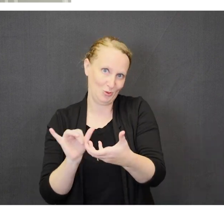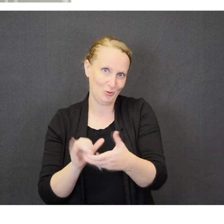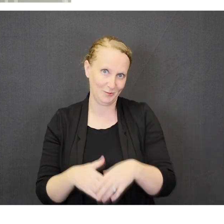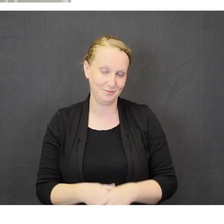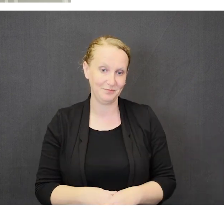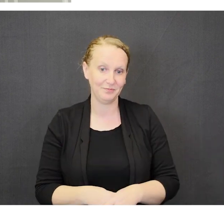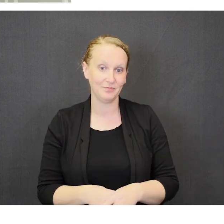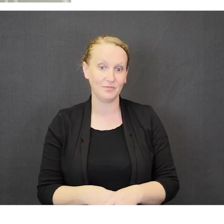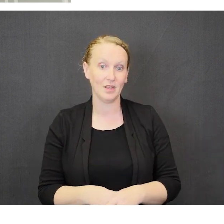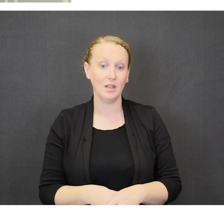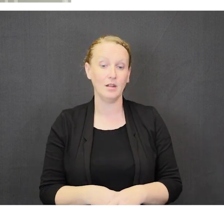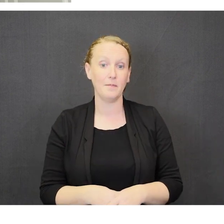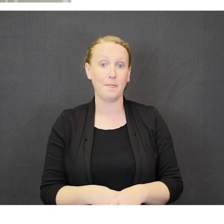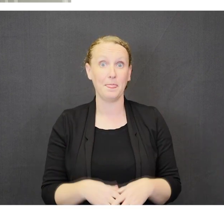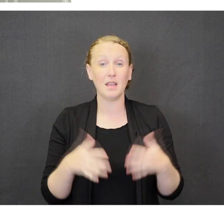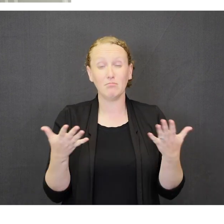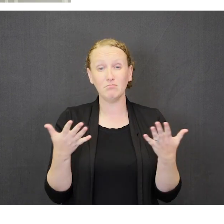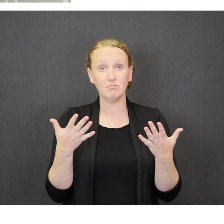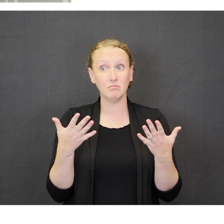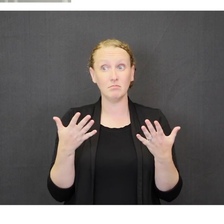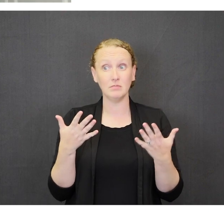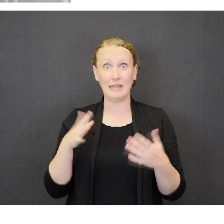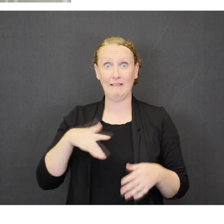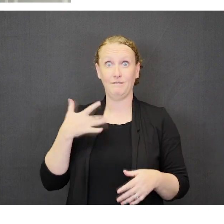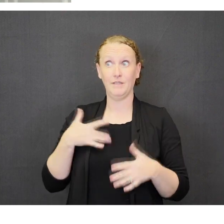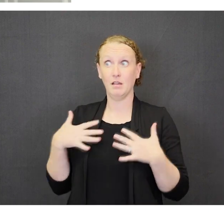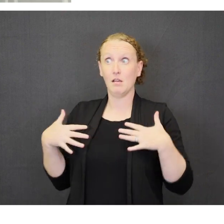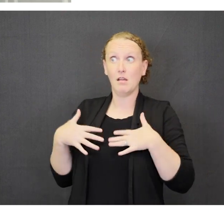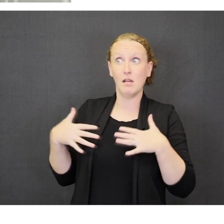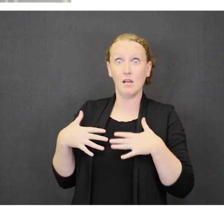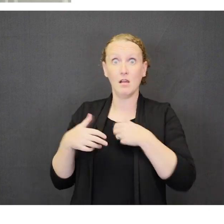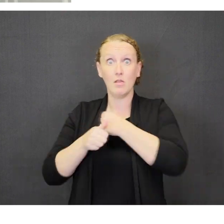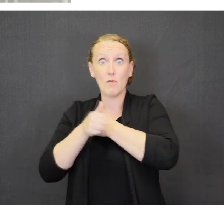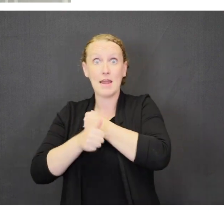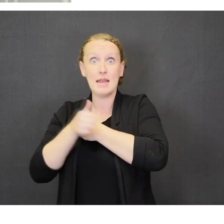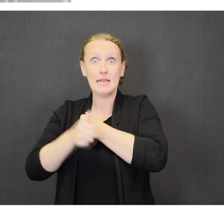between panicking oh my gosh this is ahhh and then the child doesn't know how to